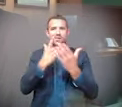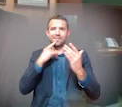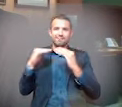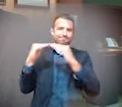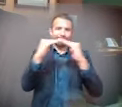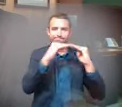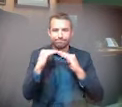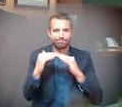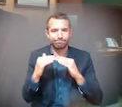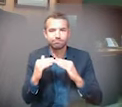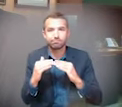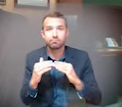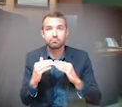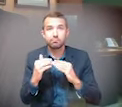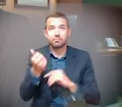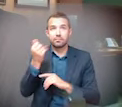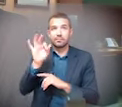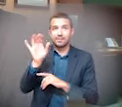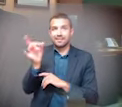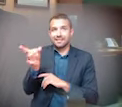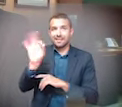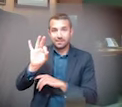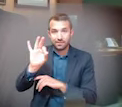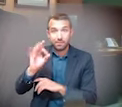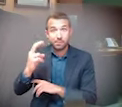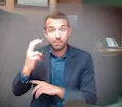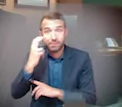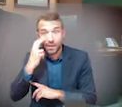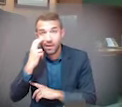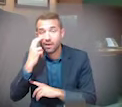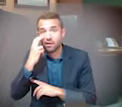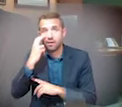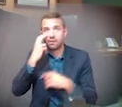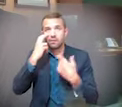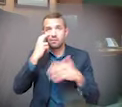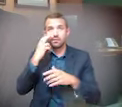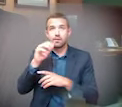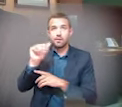And when I became blind in 1989, subsequently in 1990, the Americans with Disabilities Act was passed.